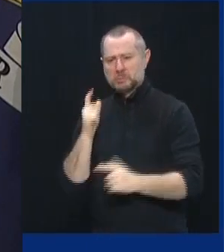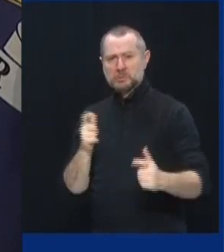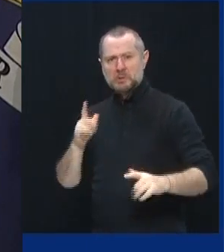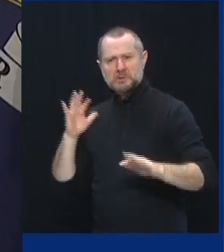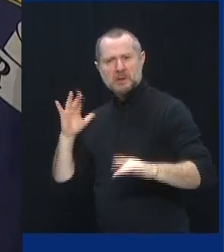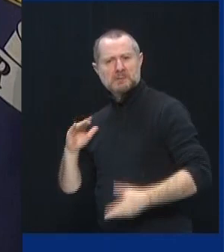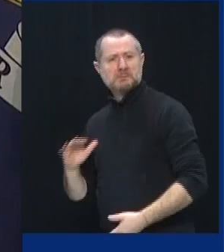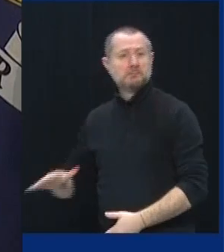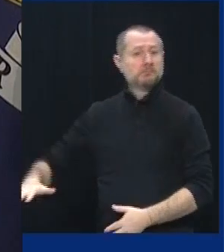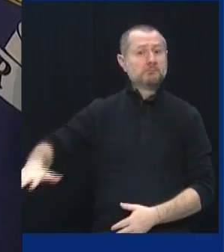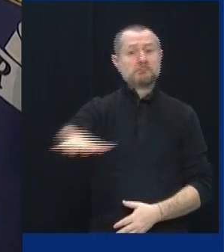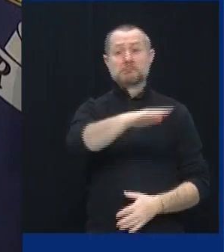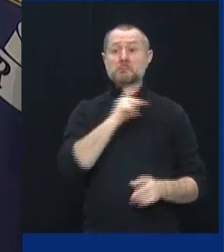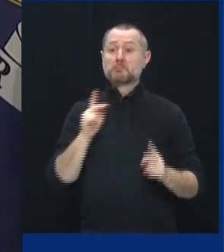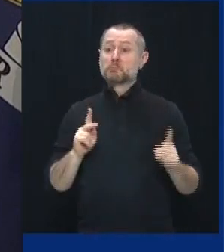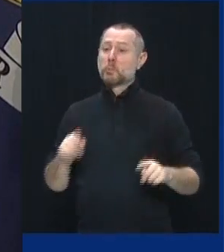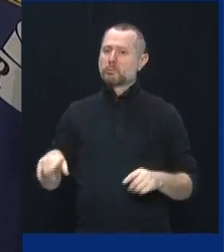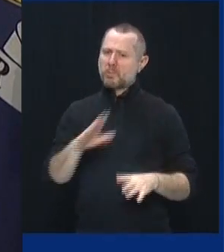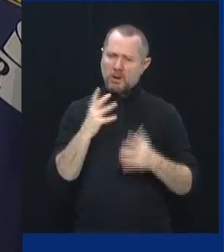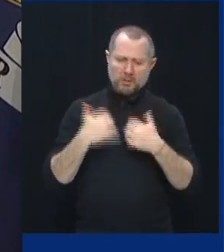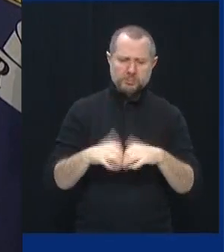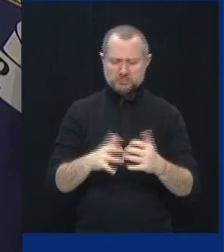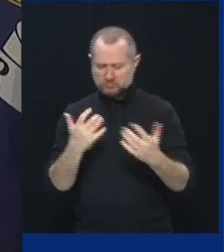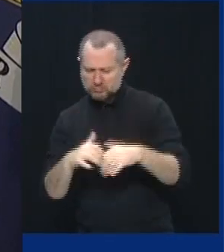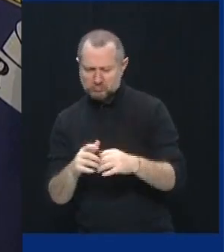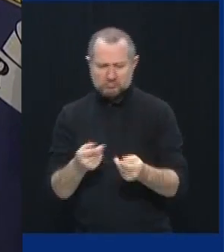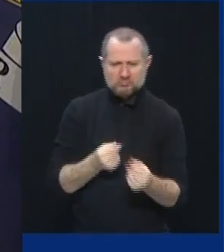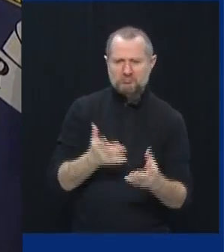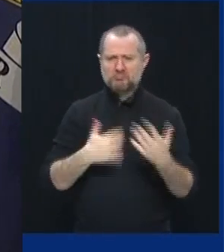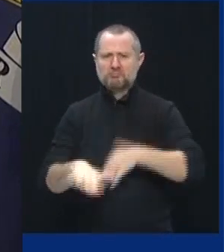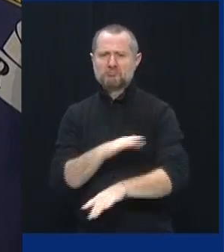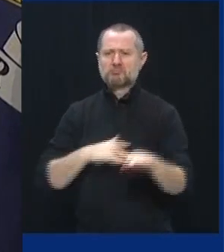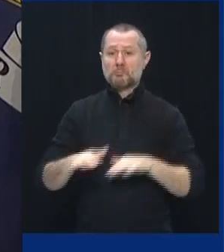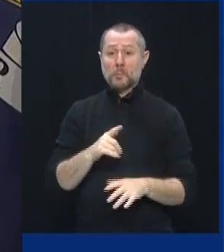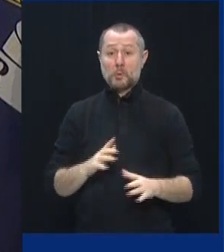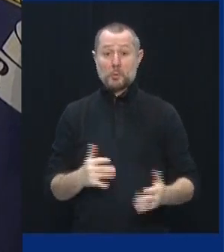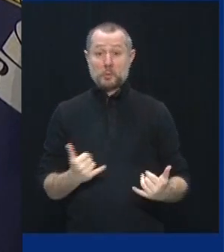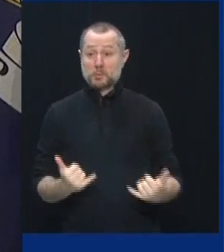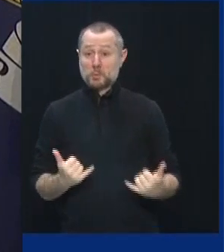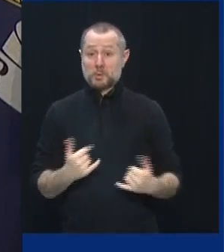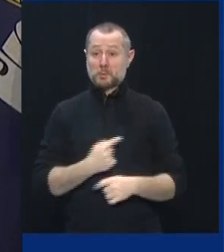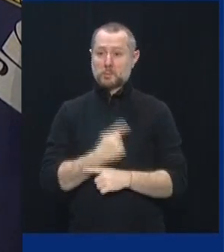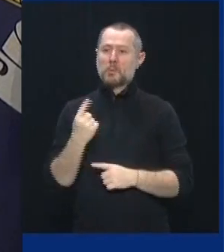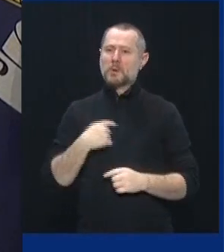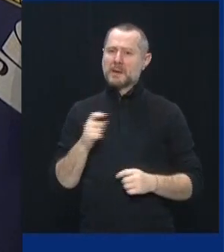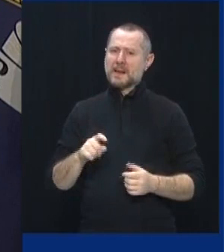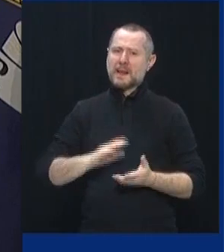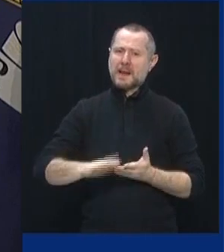WAS A CHALLENGING SITUATION. THE STORM WAS NEAR HISTORIC PROPORTION, AND IT WAS WELL